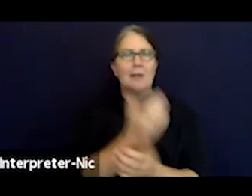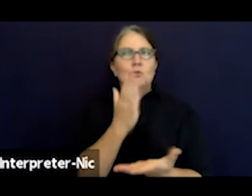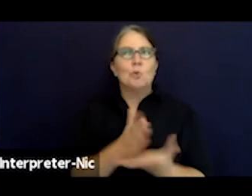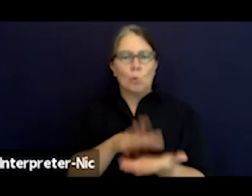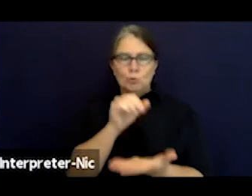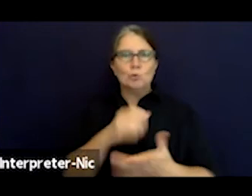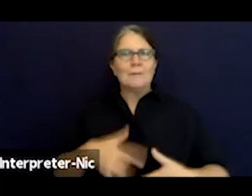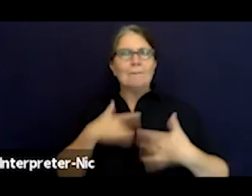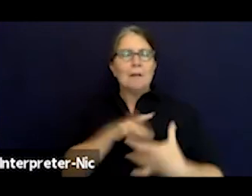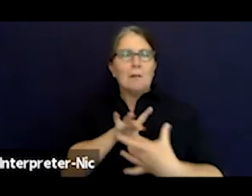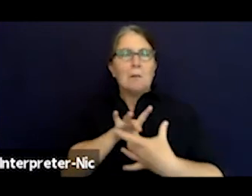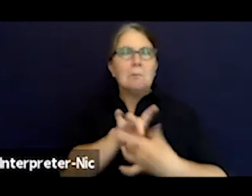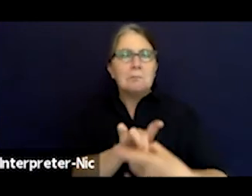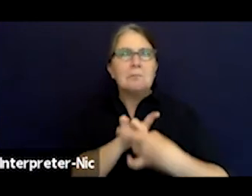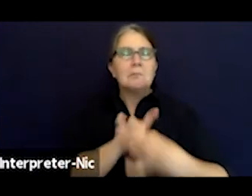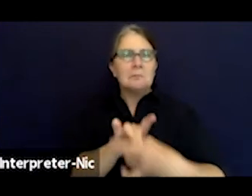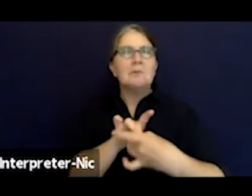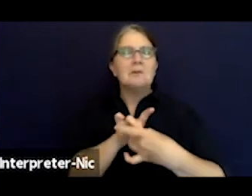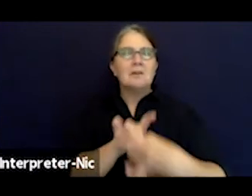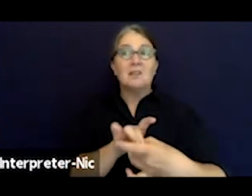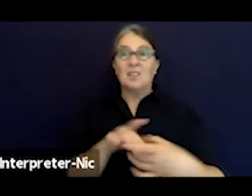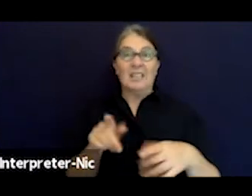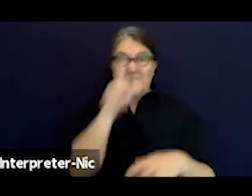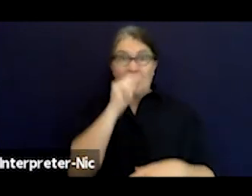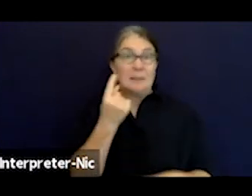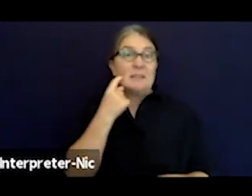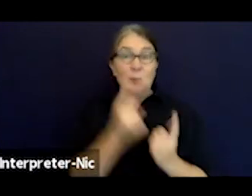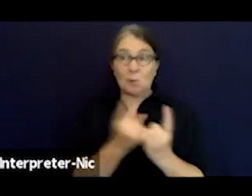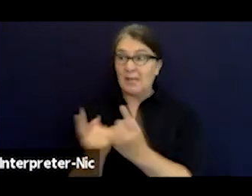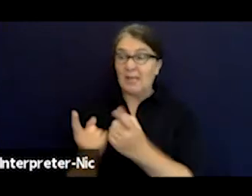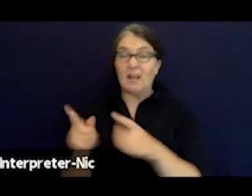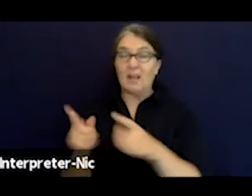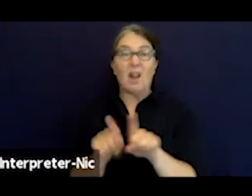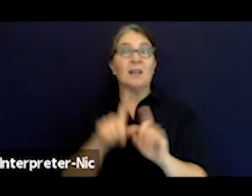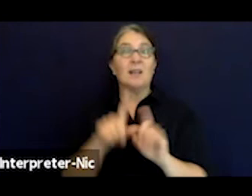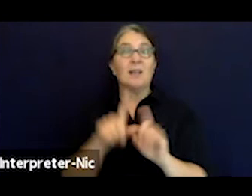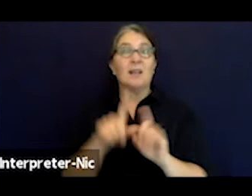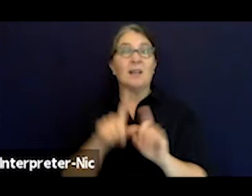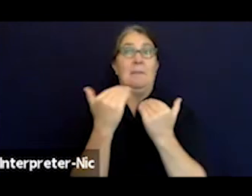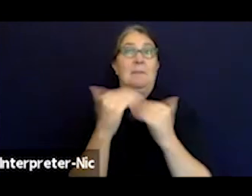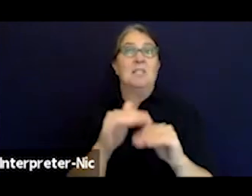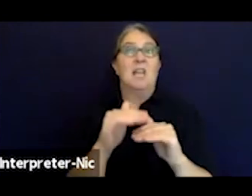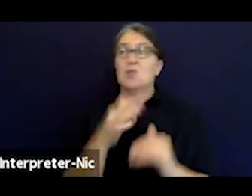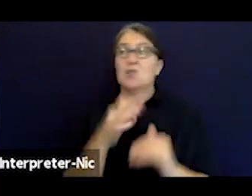time estimates on their activities. So if an instructor wishes students to read a journal